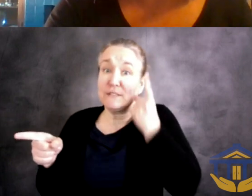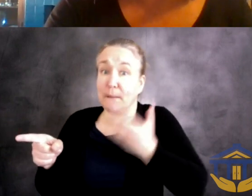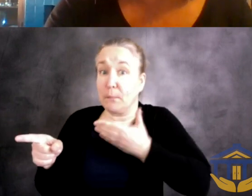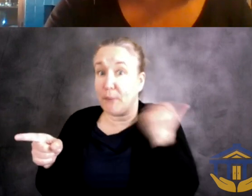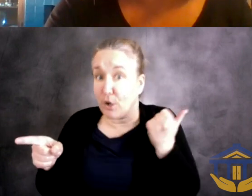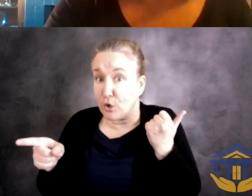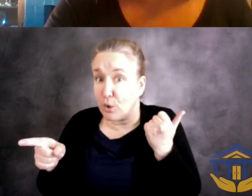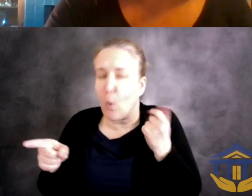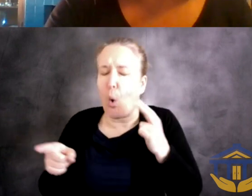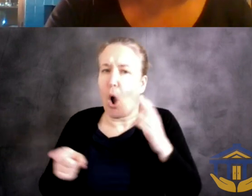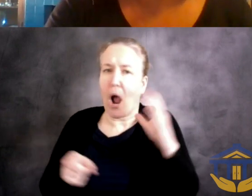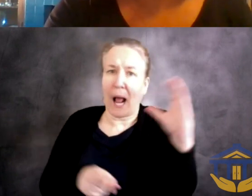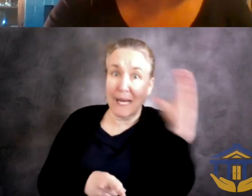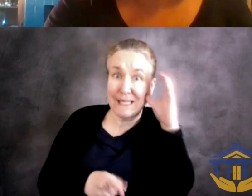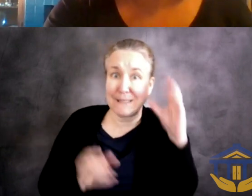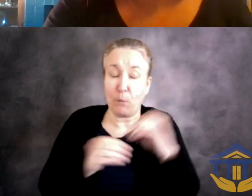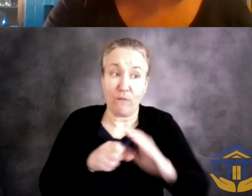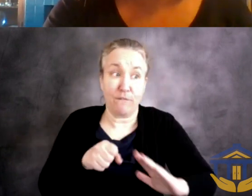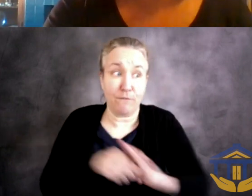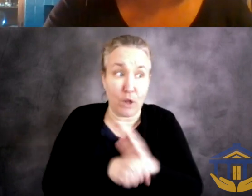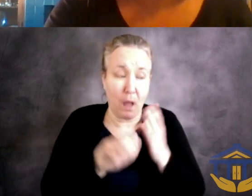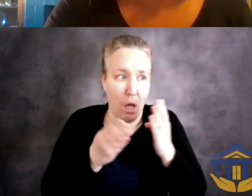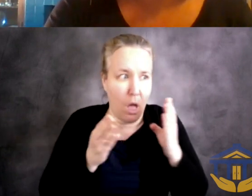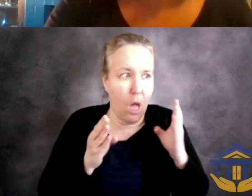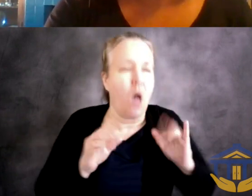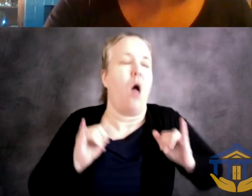listen to what you're saying. Maybe they would agree with you, um, that you know,